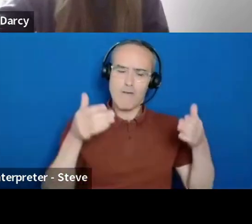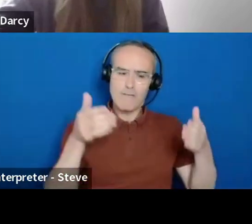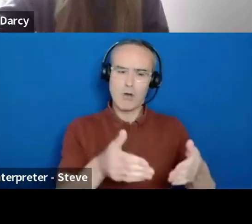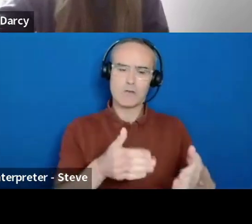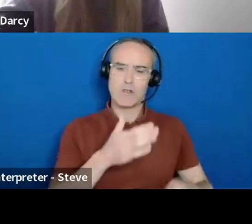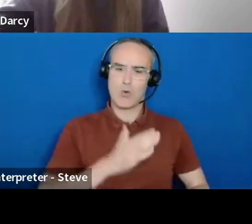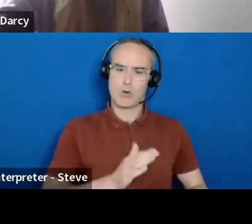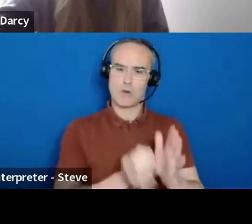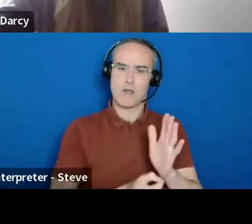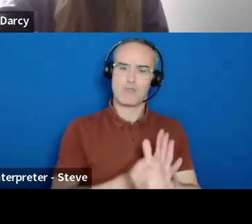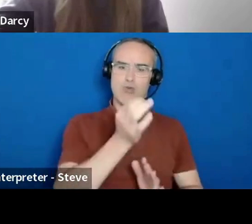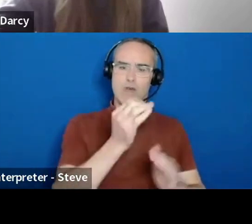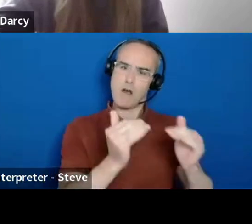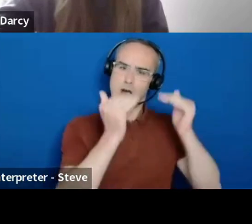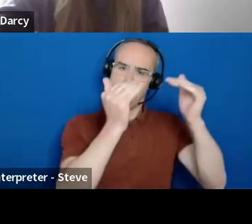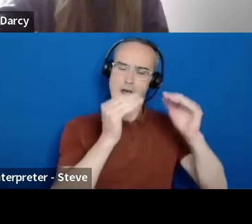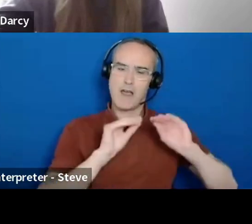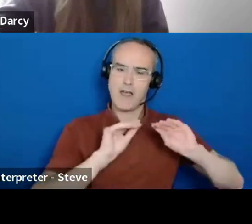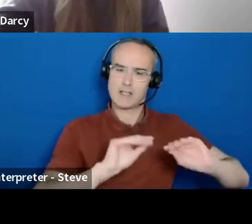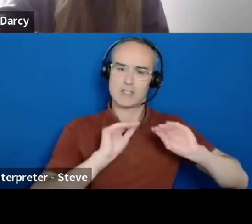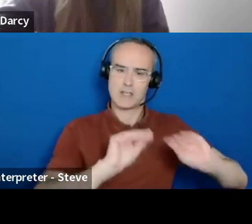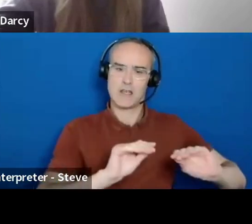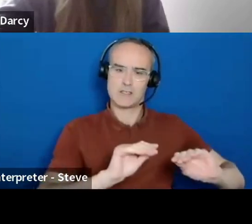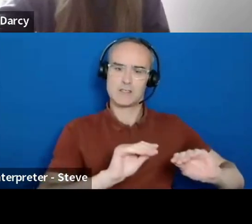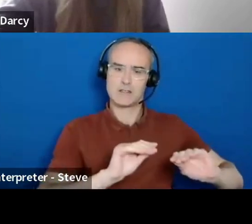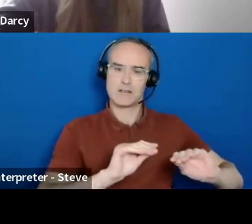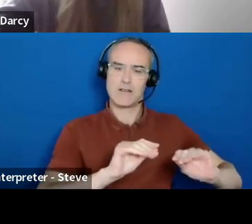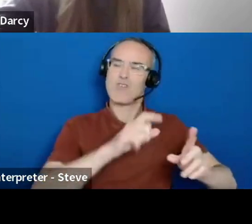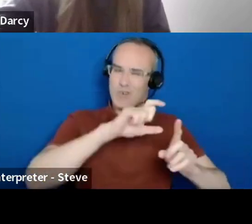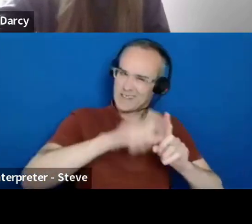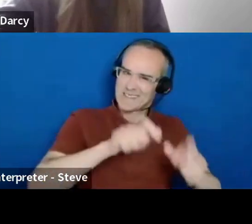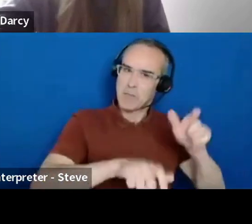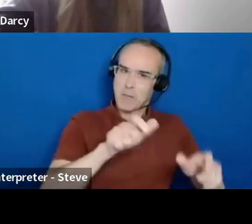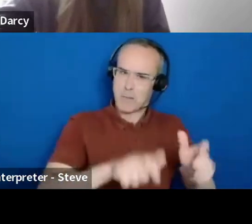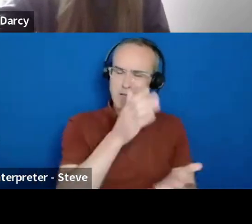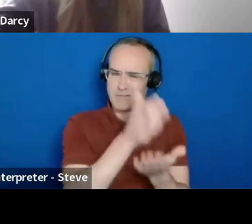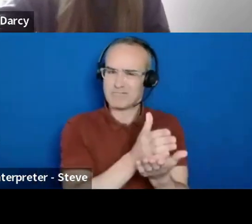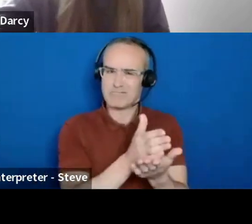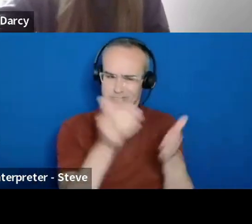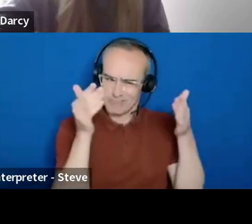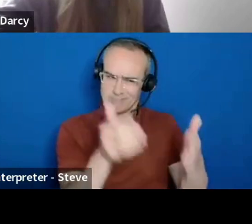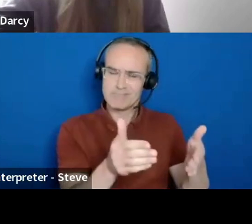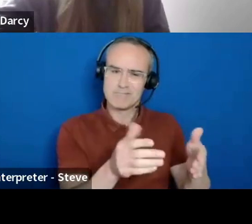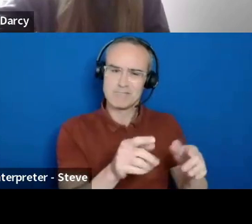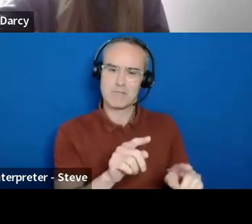higher education Paul: Mm-hmm Amelia: people in particular. And it's something that a lot of our members are really passionate about.